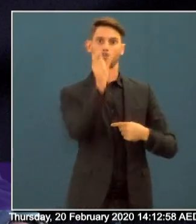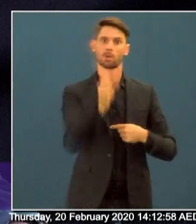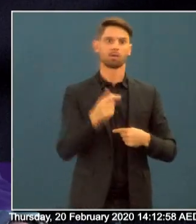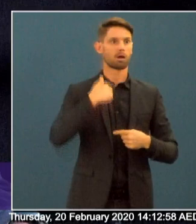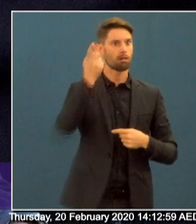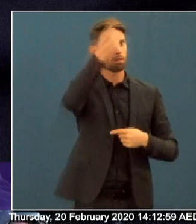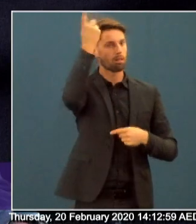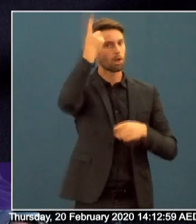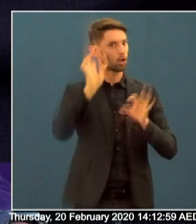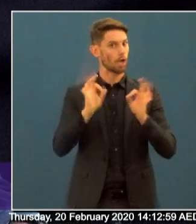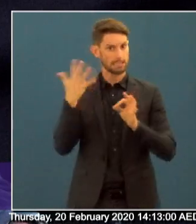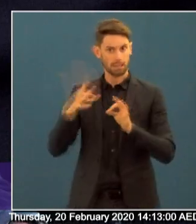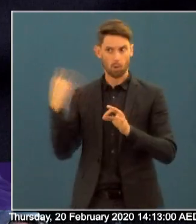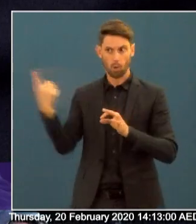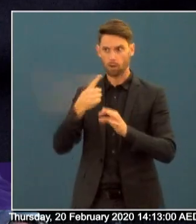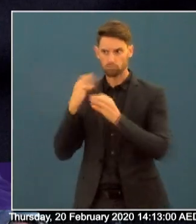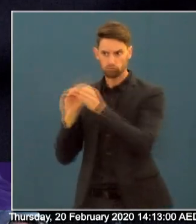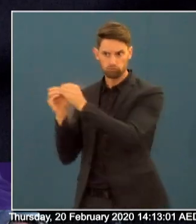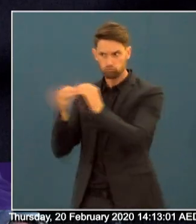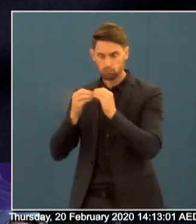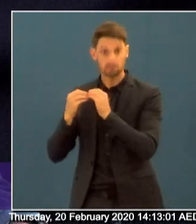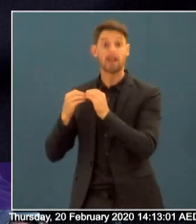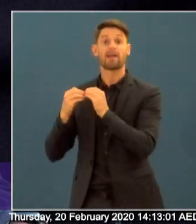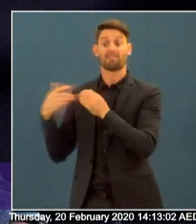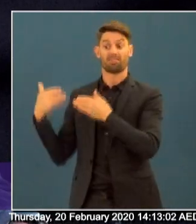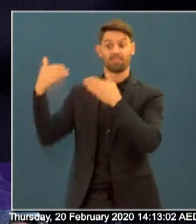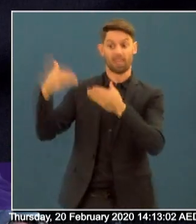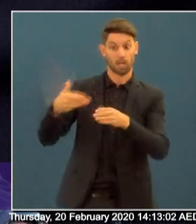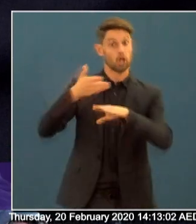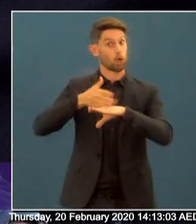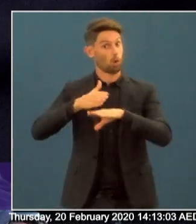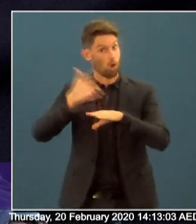My sense of the disconnect here is — and as I said in a statement,